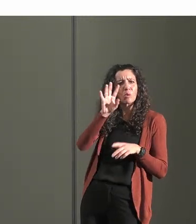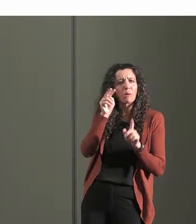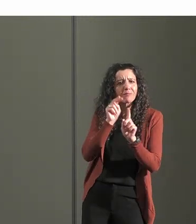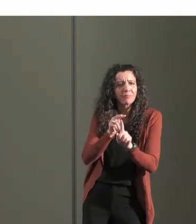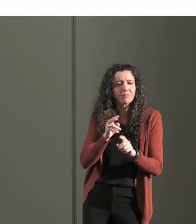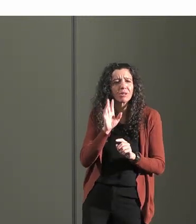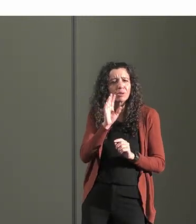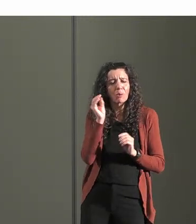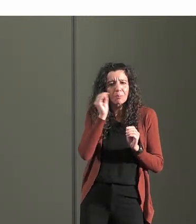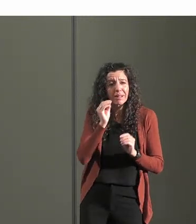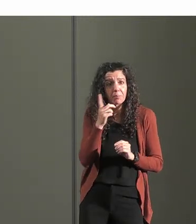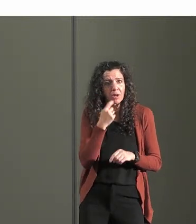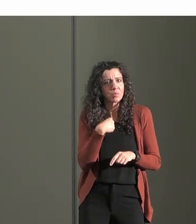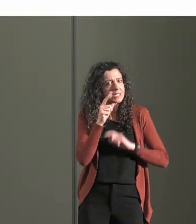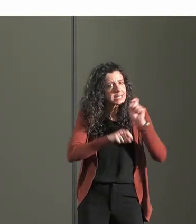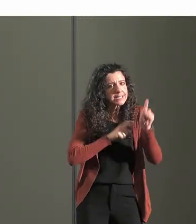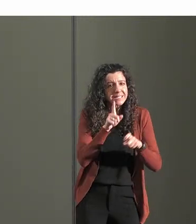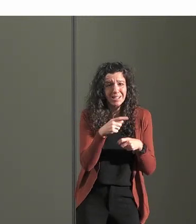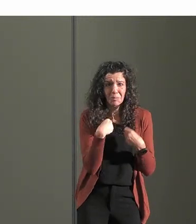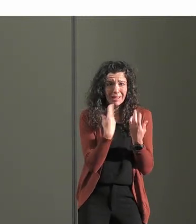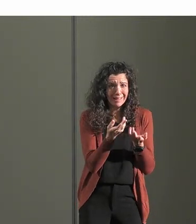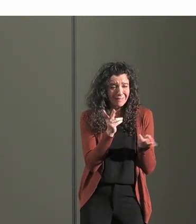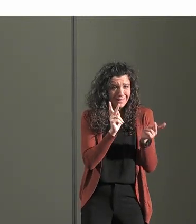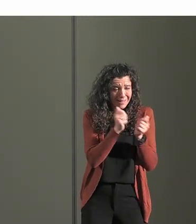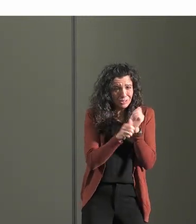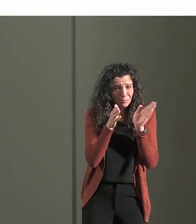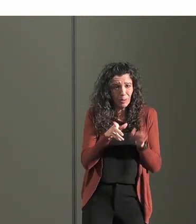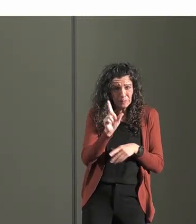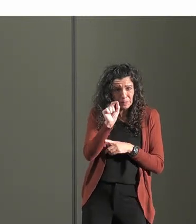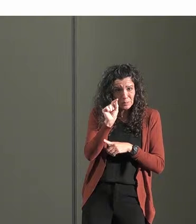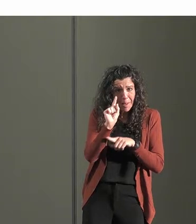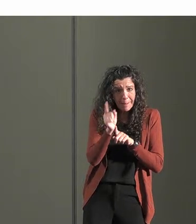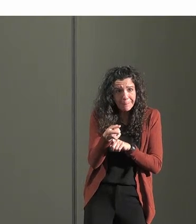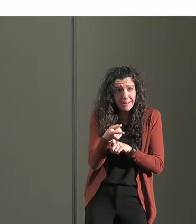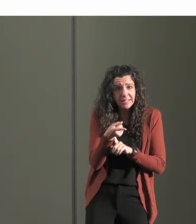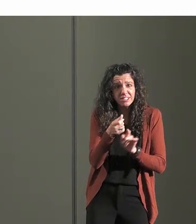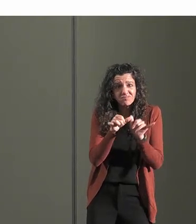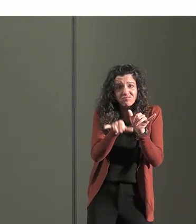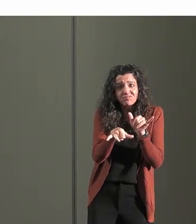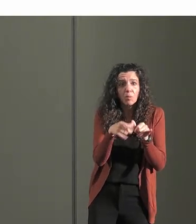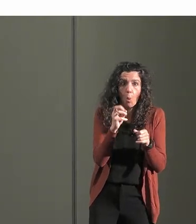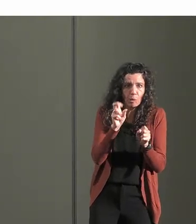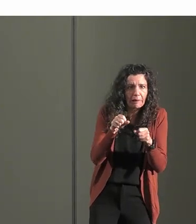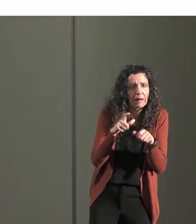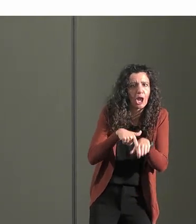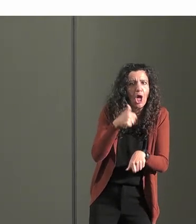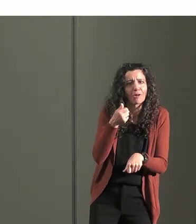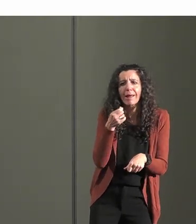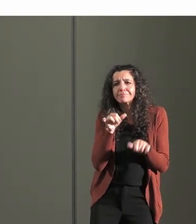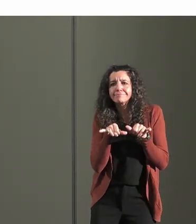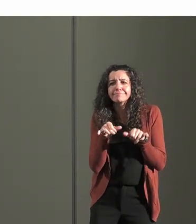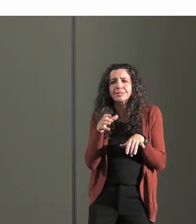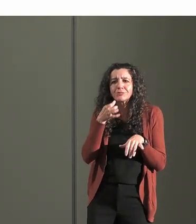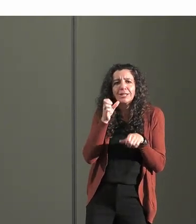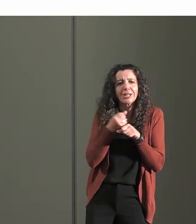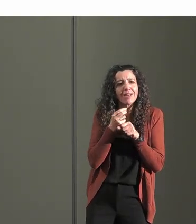We are asking lots of questions and giving you 20 minutes of